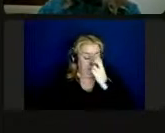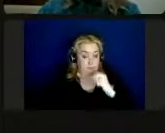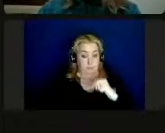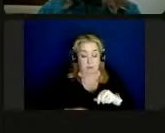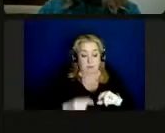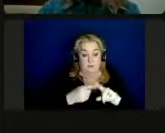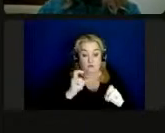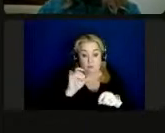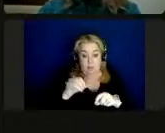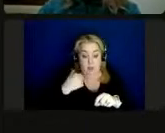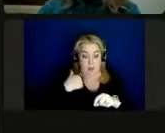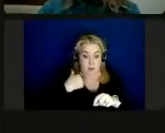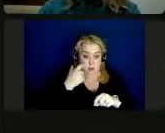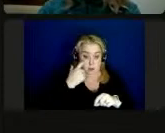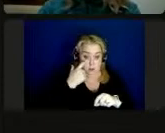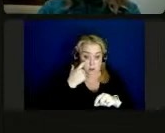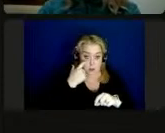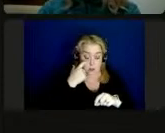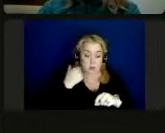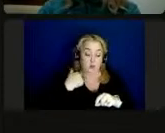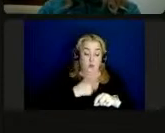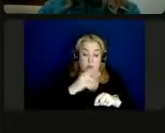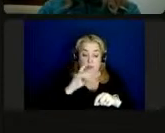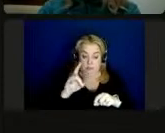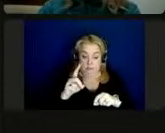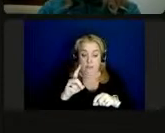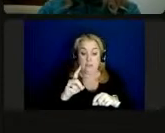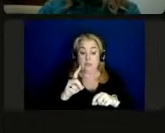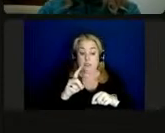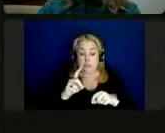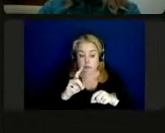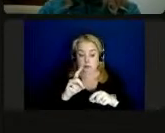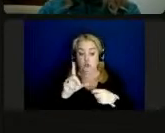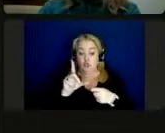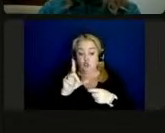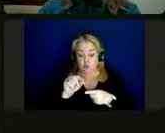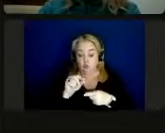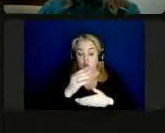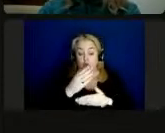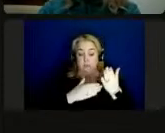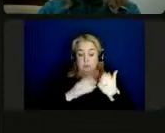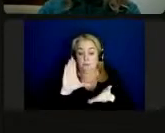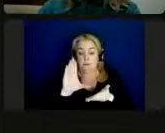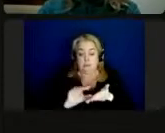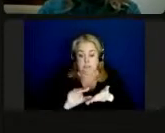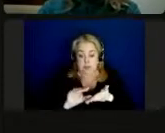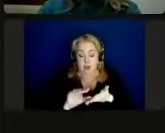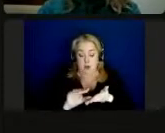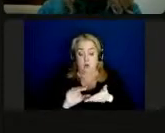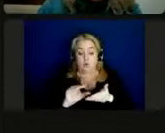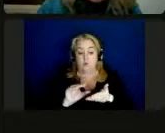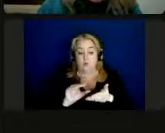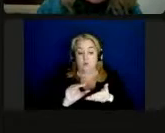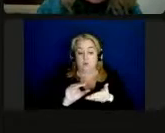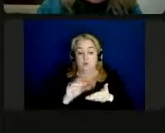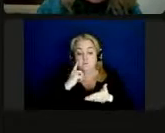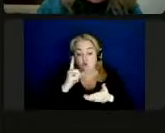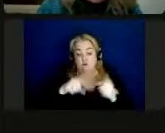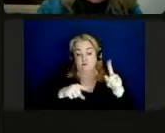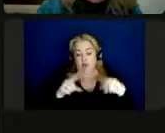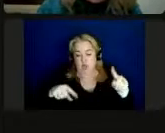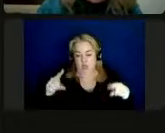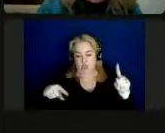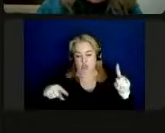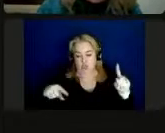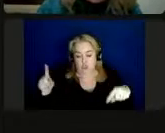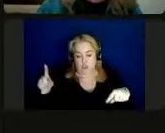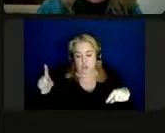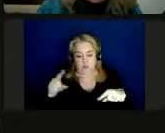ONE BASED ON THAT AND BECAUSE